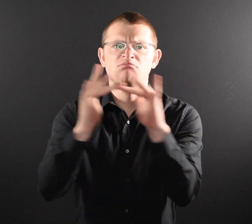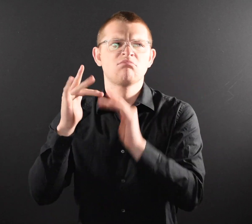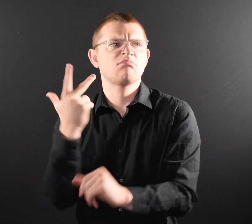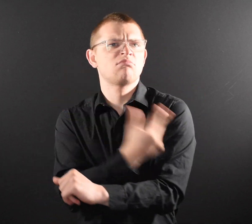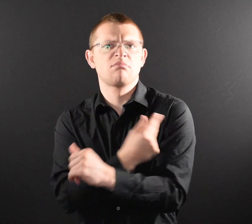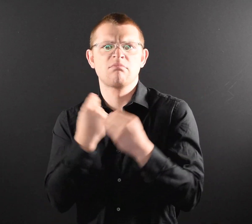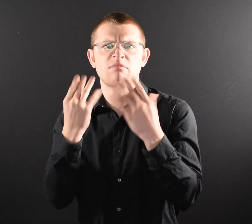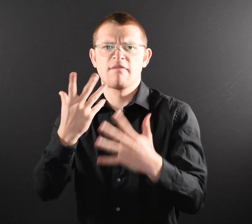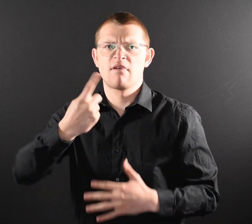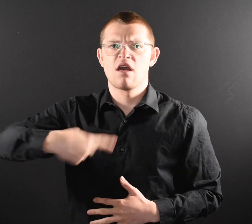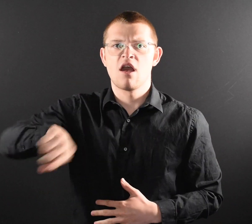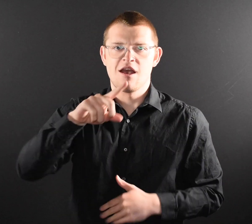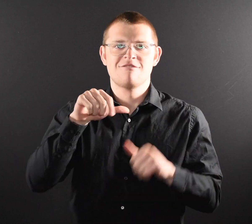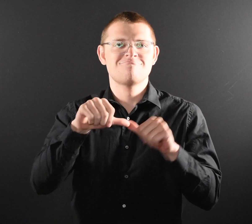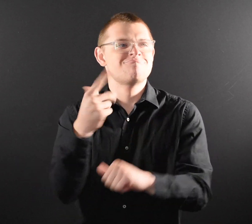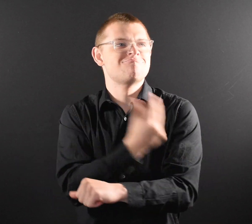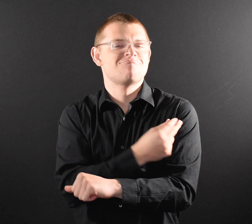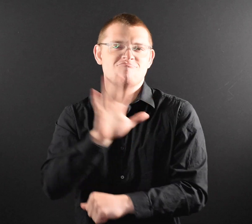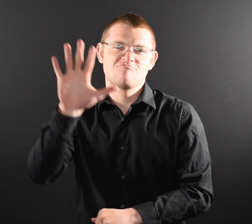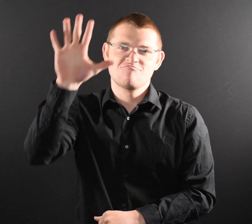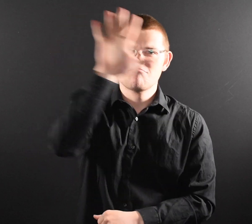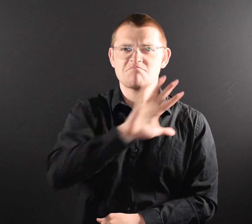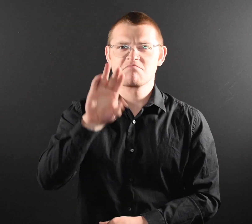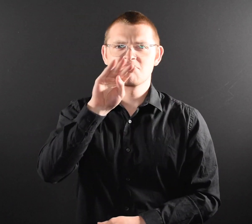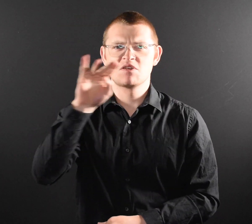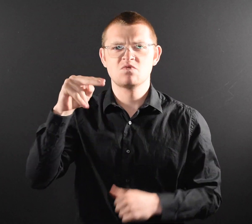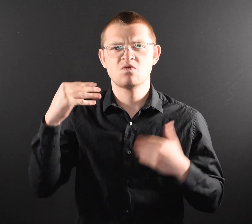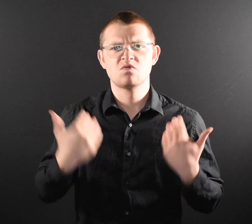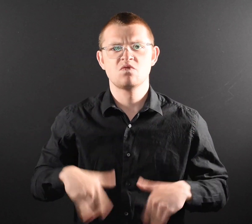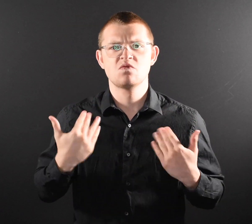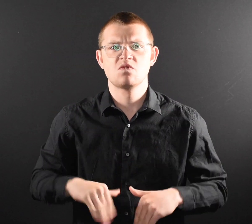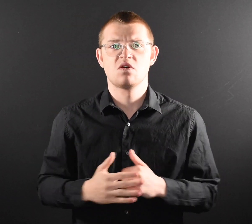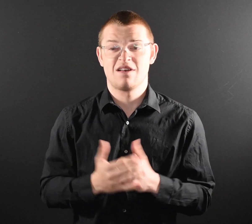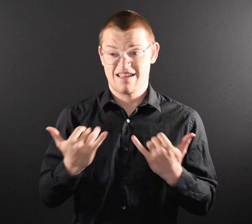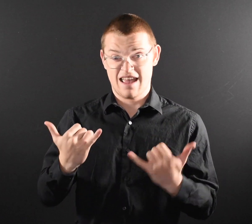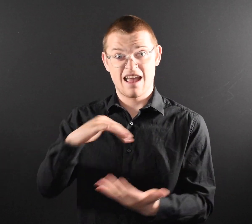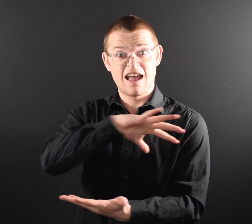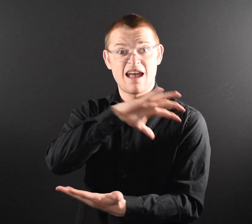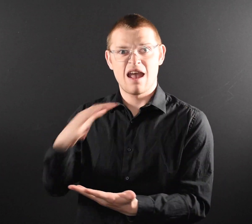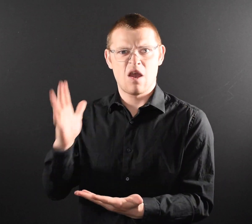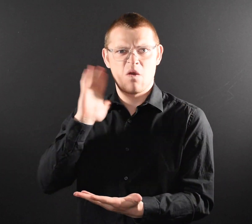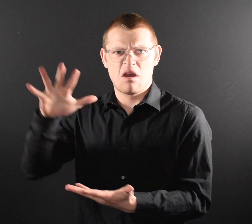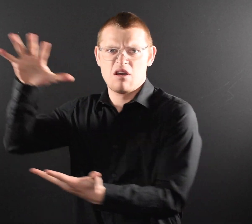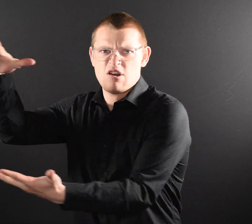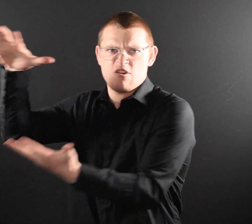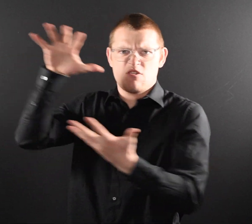steady network of vaccine providers to get shots to people around the state. And our